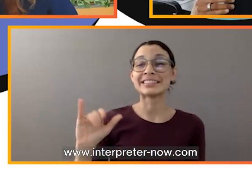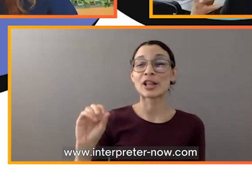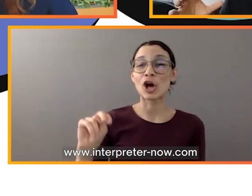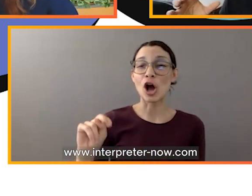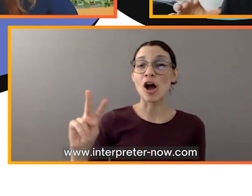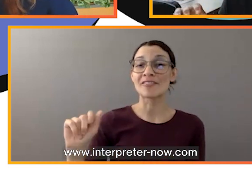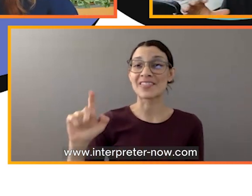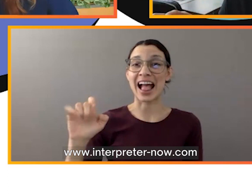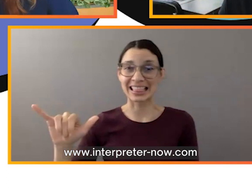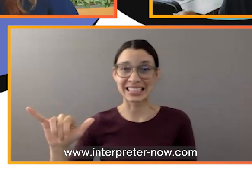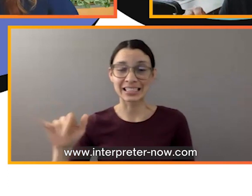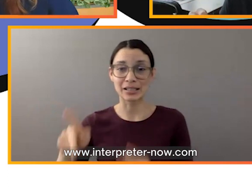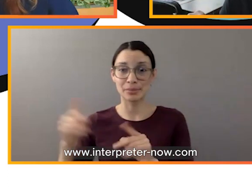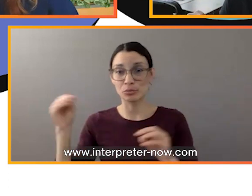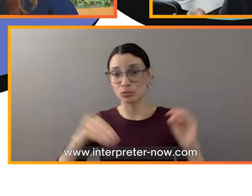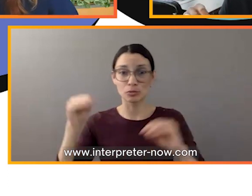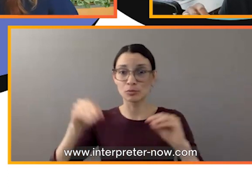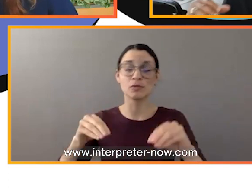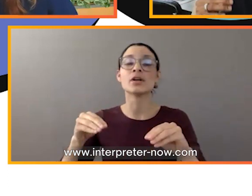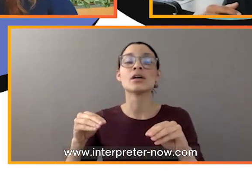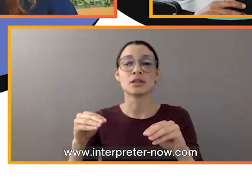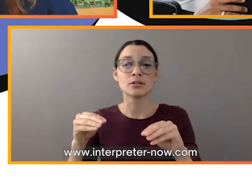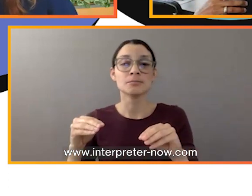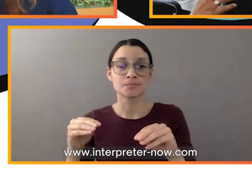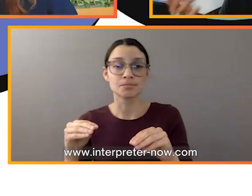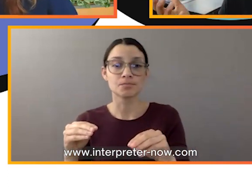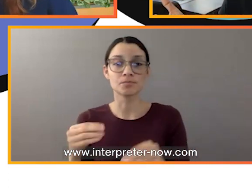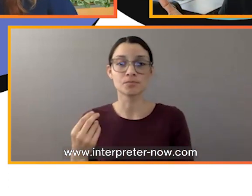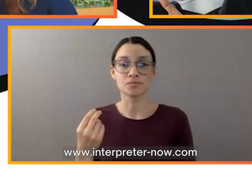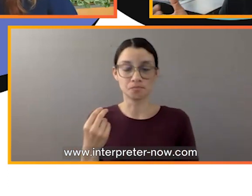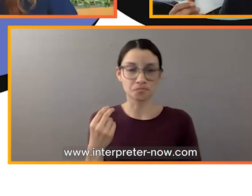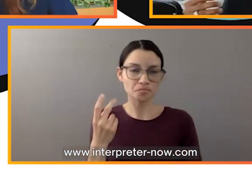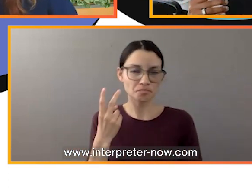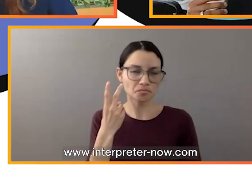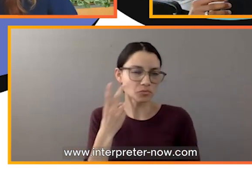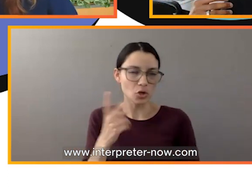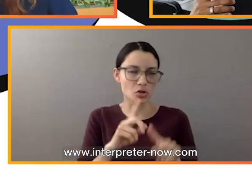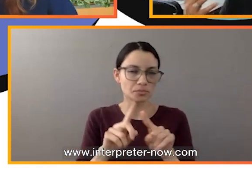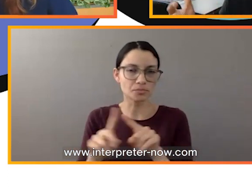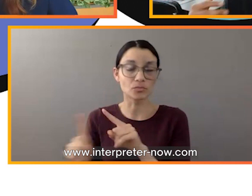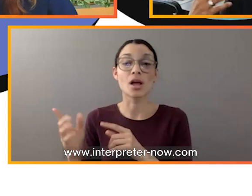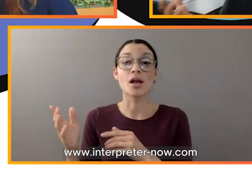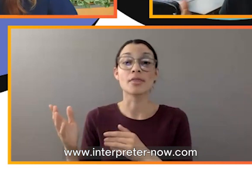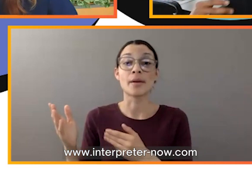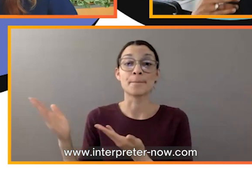cities, some smaller markets, and bringing the negative behavior of Silicon Valley stereotype